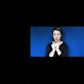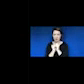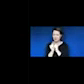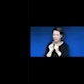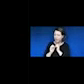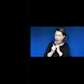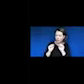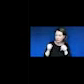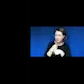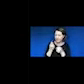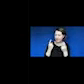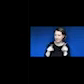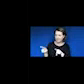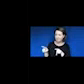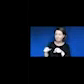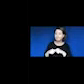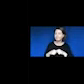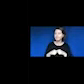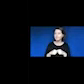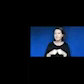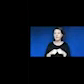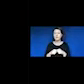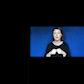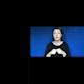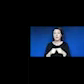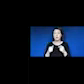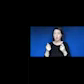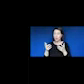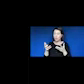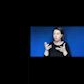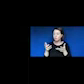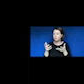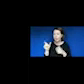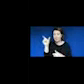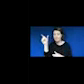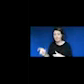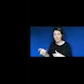At this time talking with the client about how he would participate in the job search